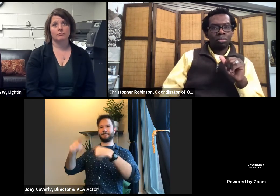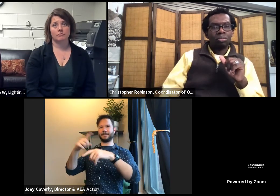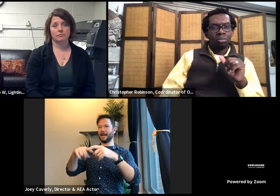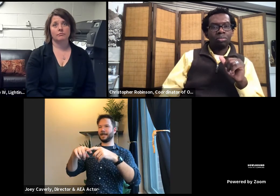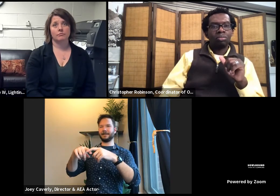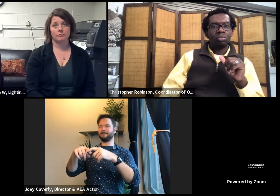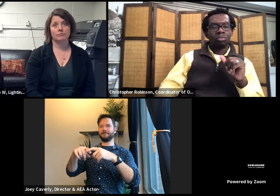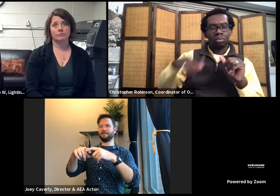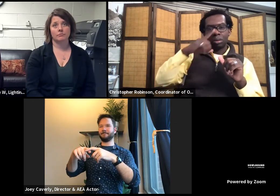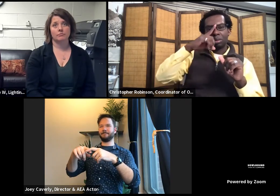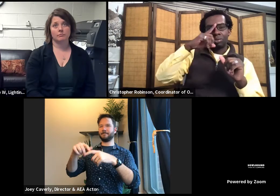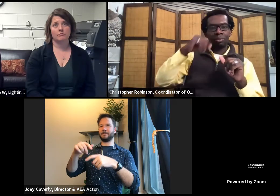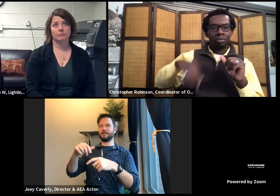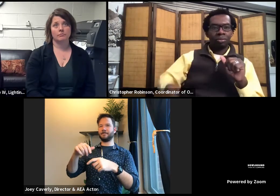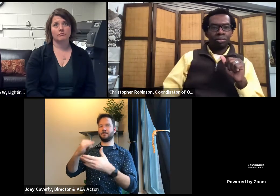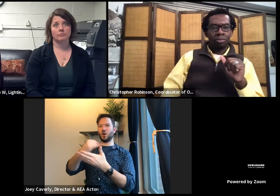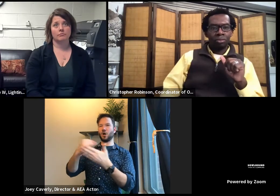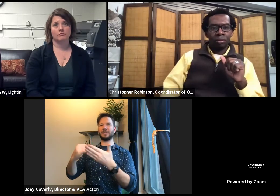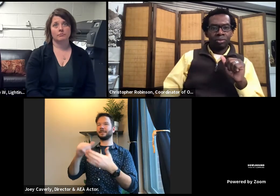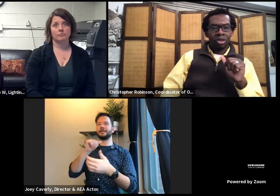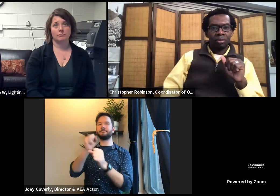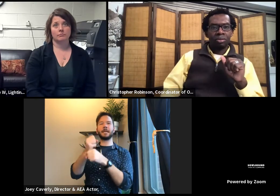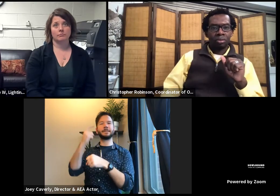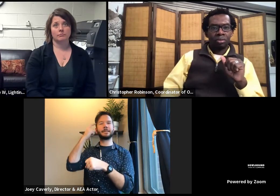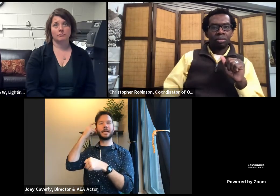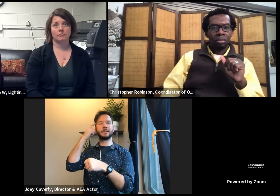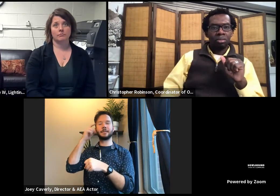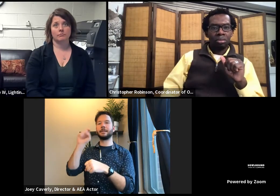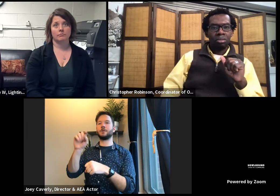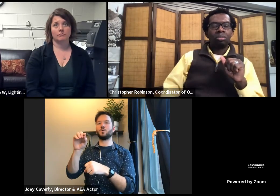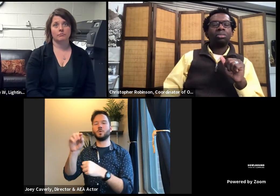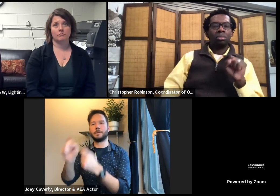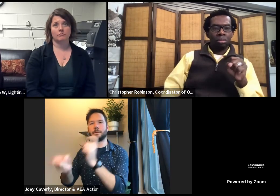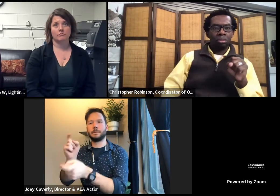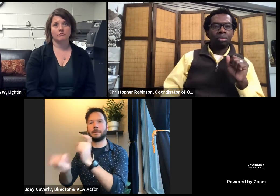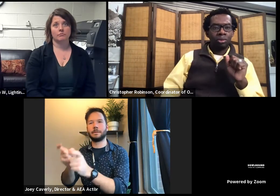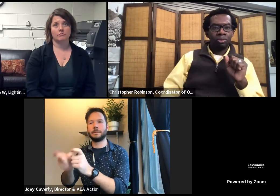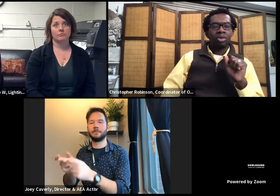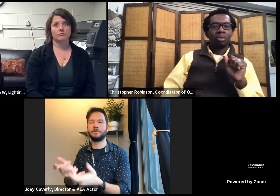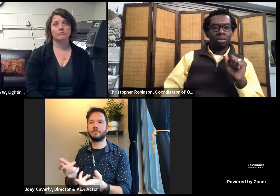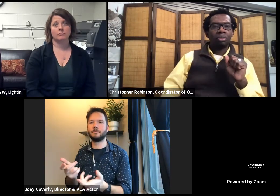"Hey, in this one moment, in this one scene, "the signing is not clear," and they'll have a conversation